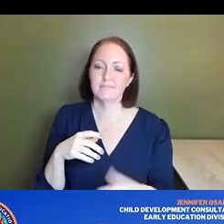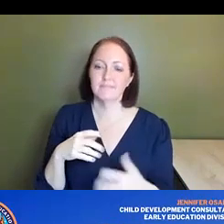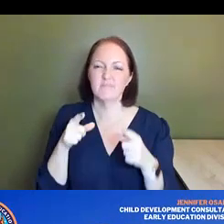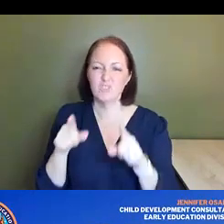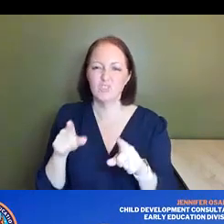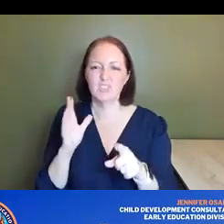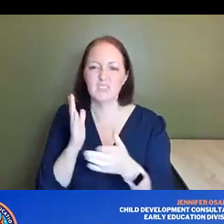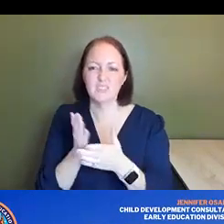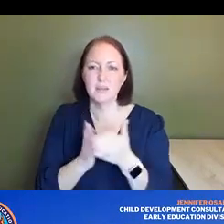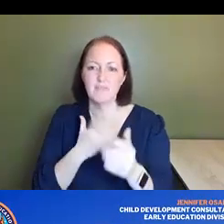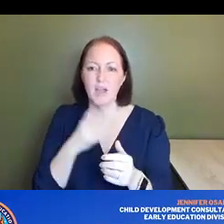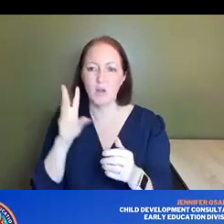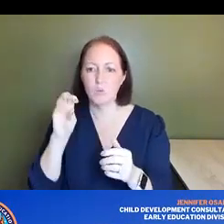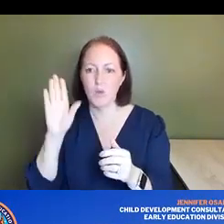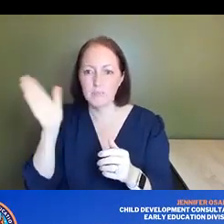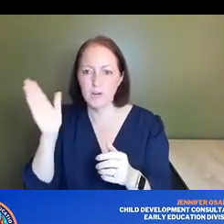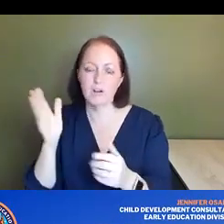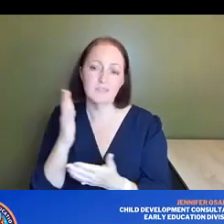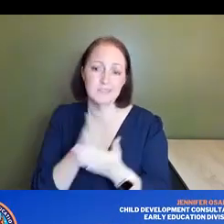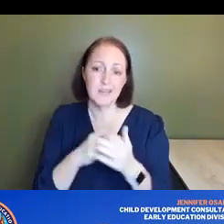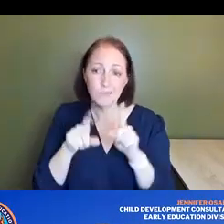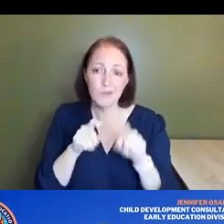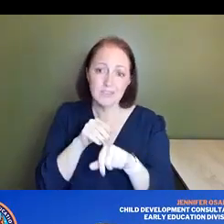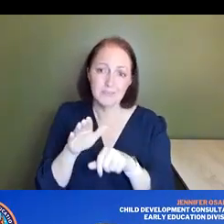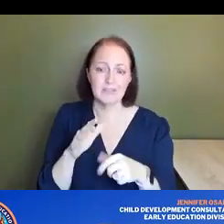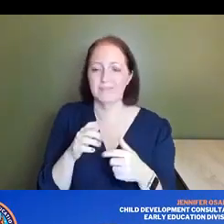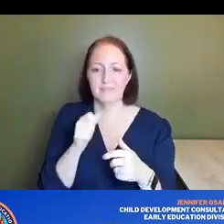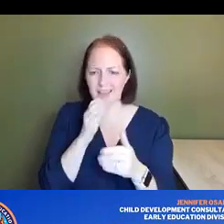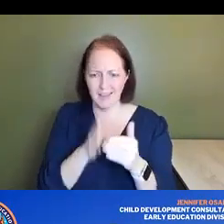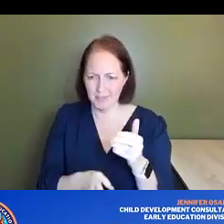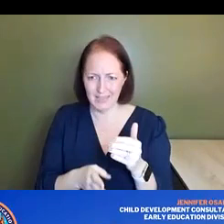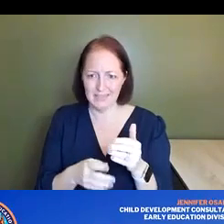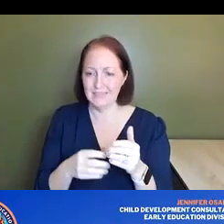webinars that there are some questions submitted that are incomplete please don't feel the